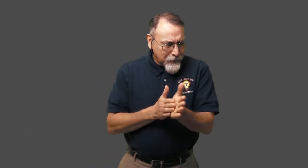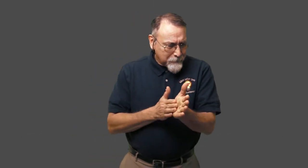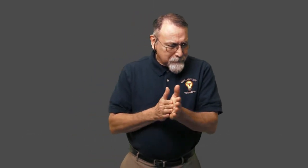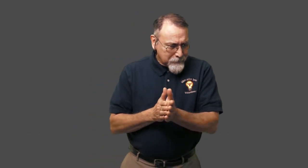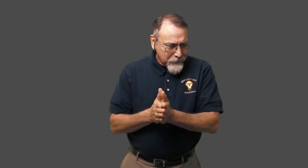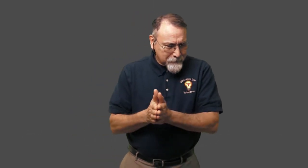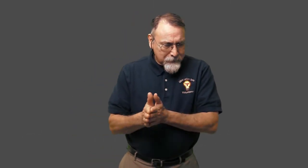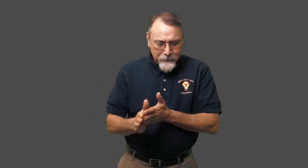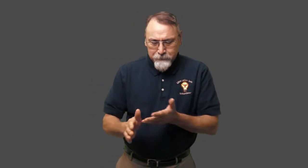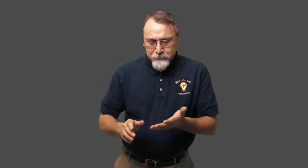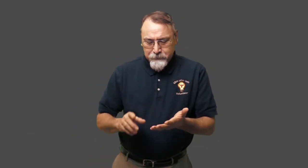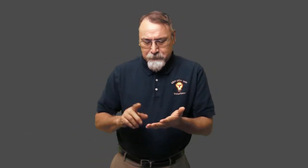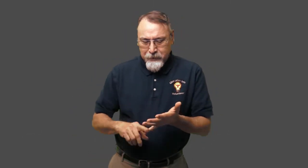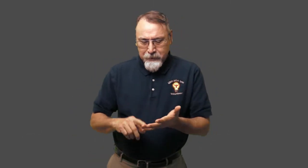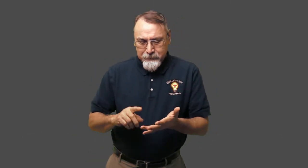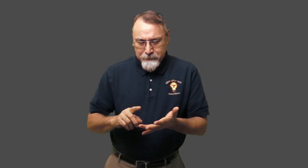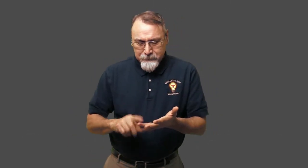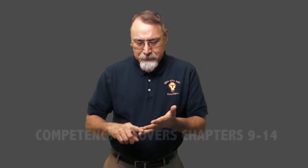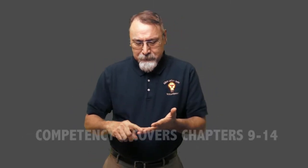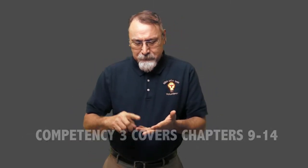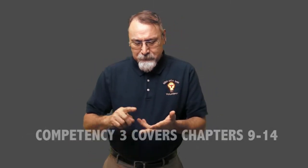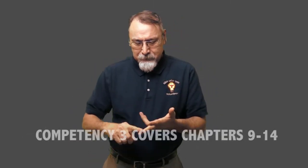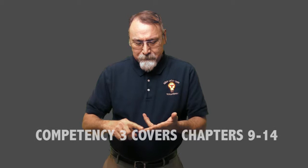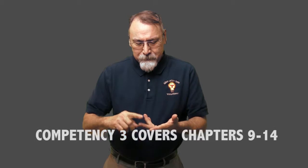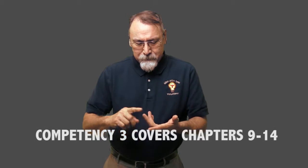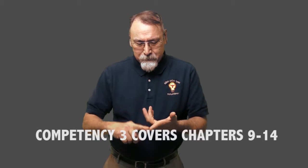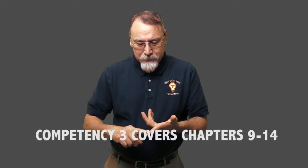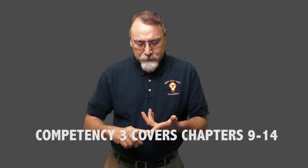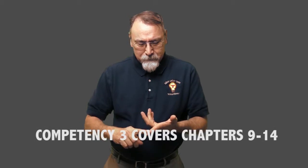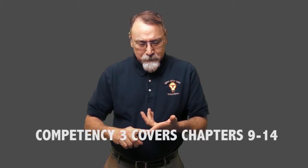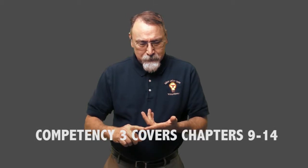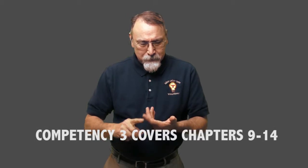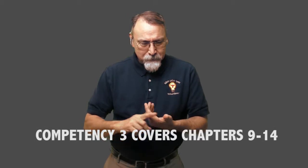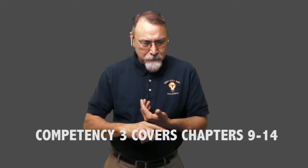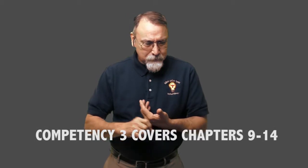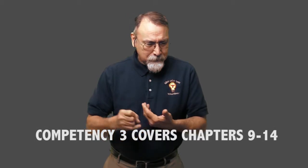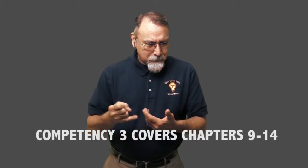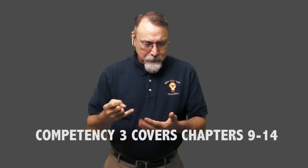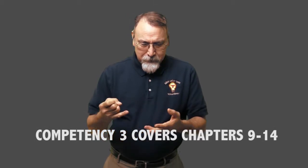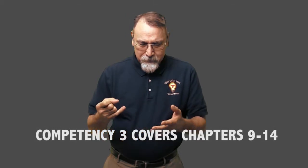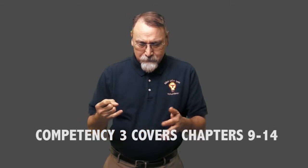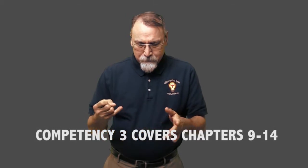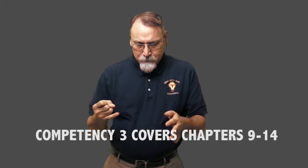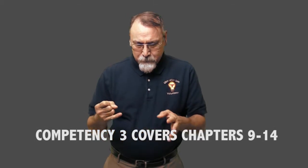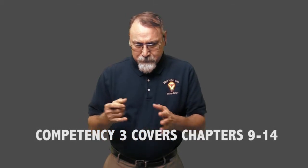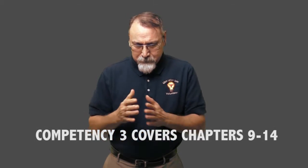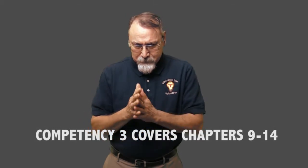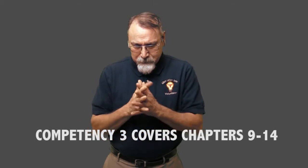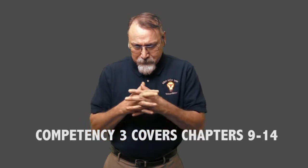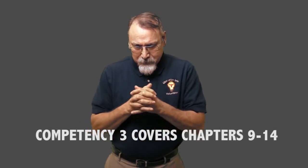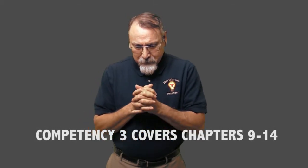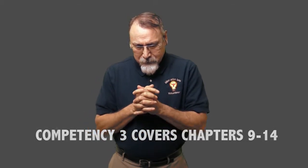This Competency has Chapters 9, 10, 11, 12, 13, and 14. As you guys have figured out there’s